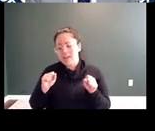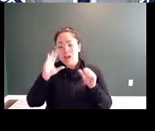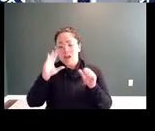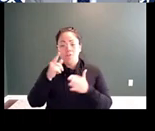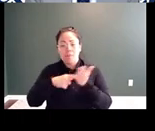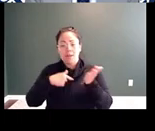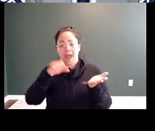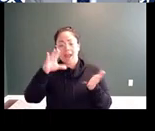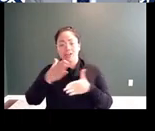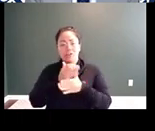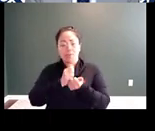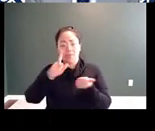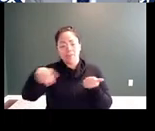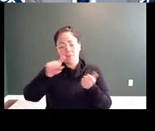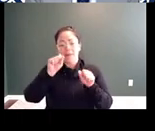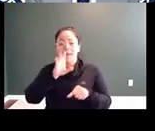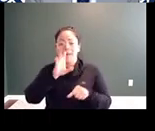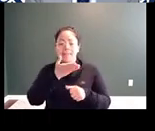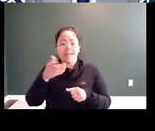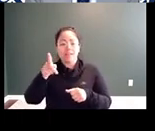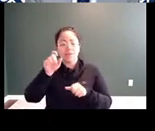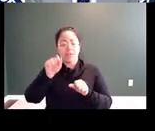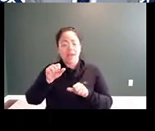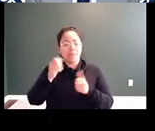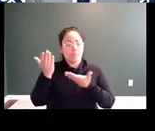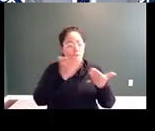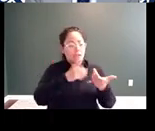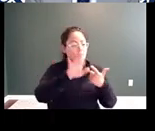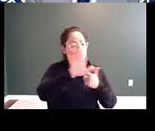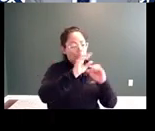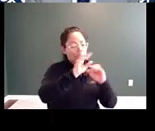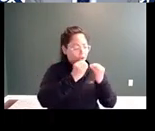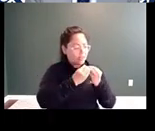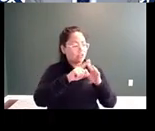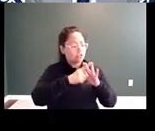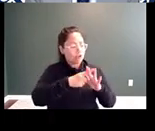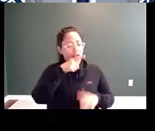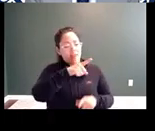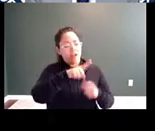with you here today can be things that you can take back to your organizations and implement there to help create a similar environment